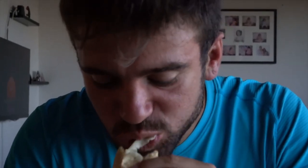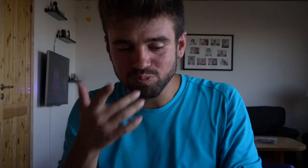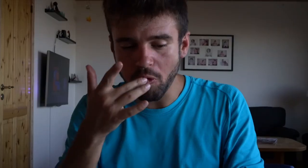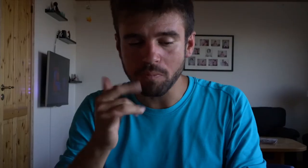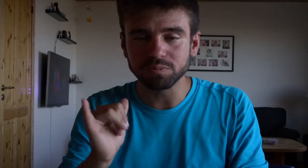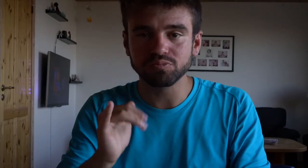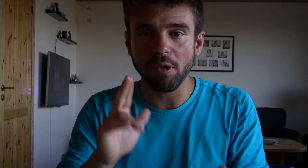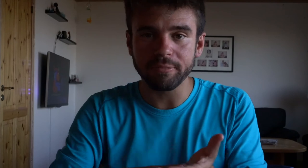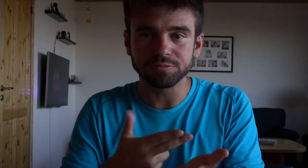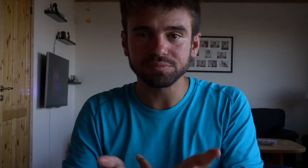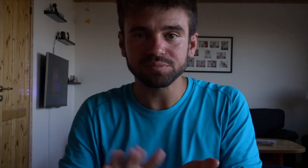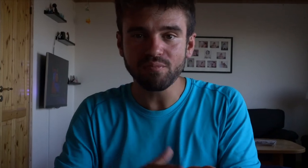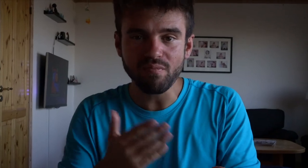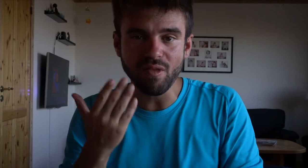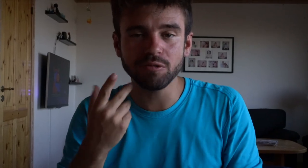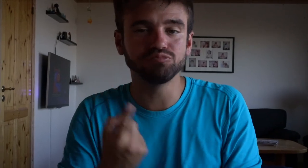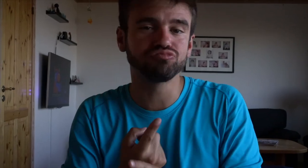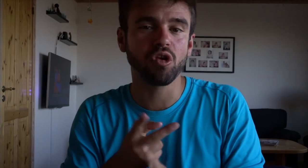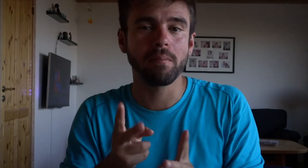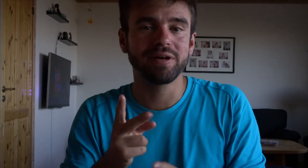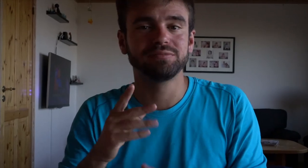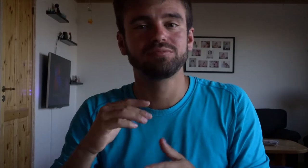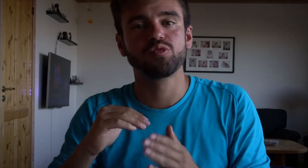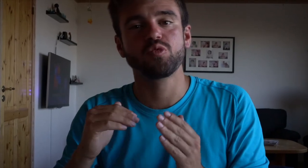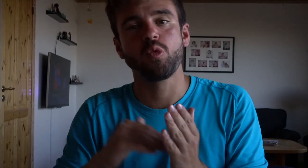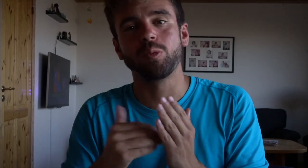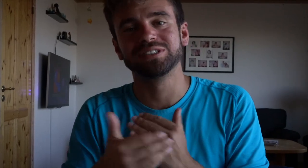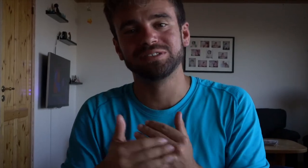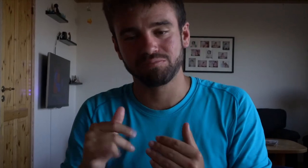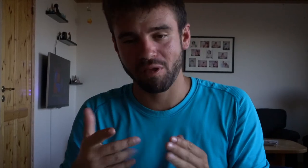Tastes like a bread with a spread, like a toast with jam.